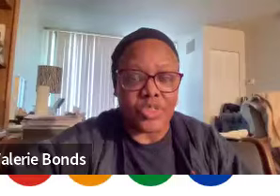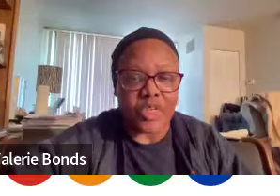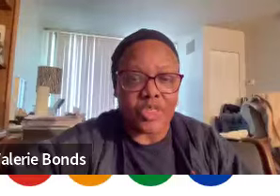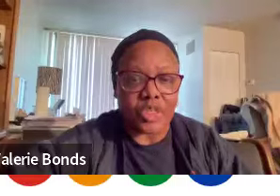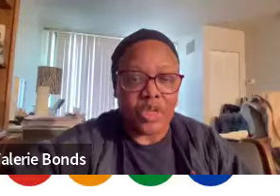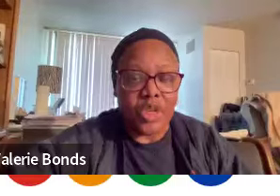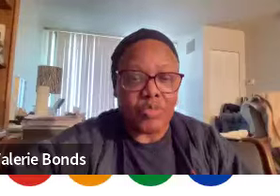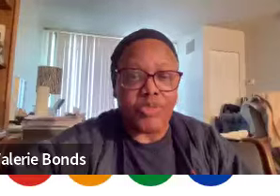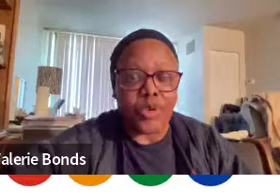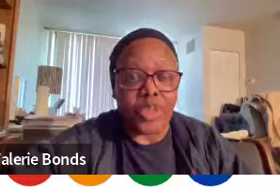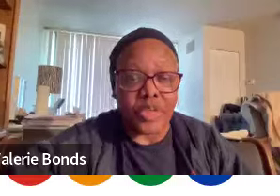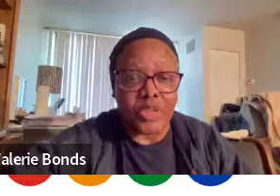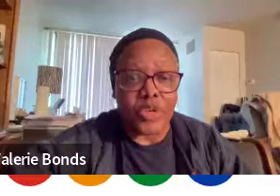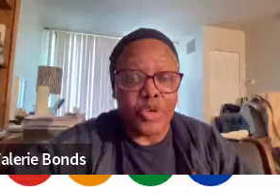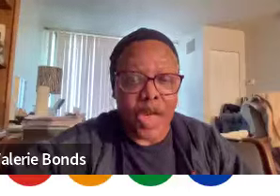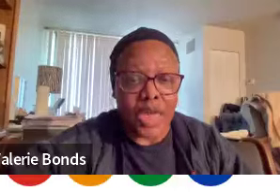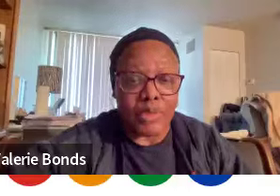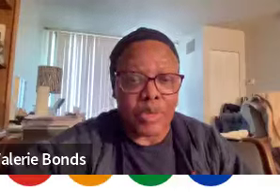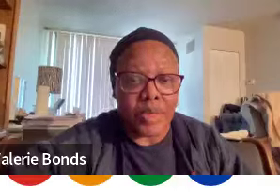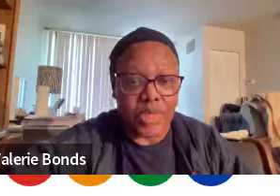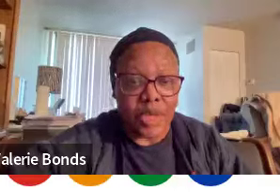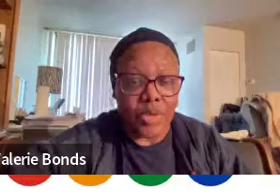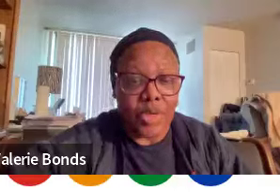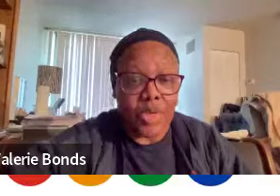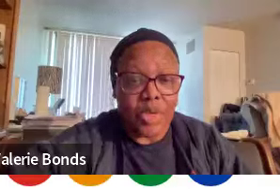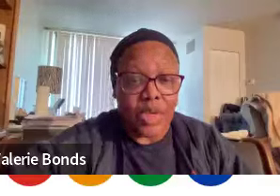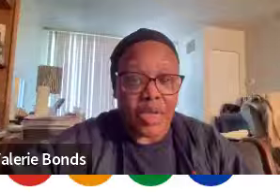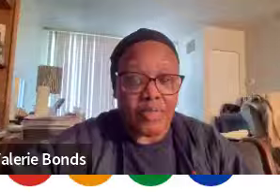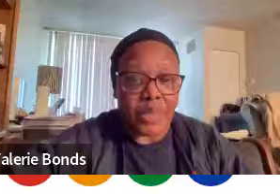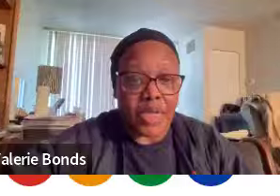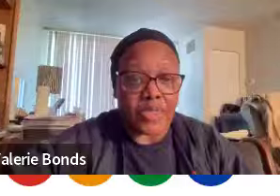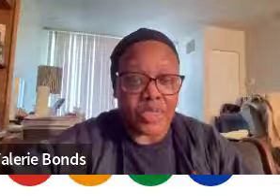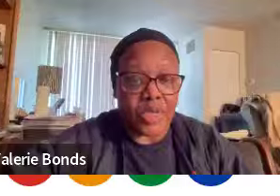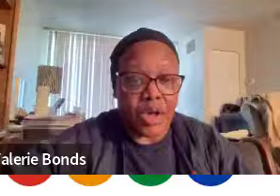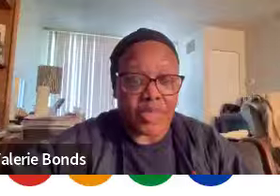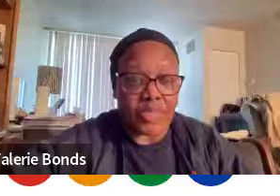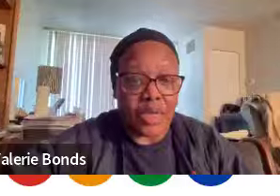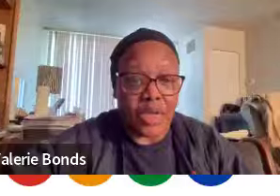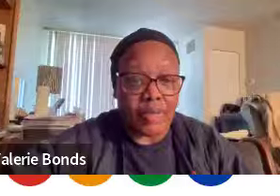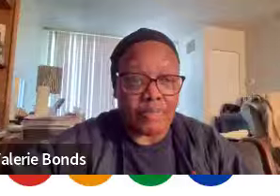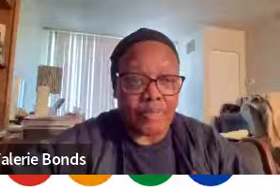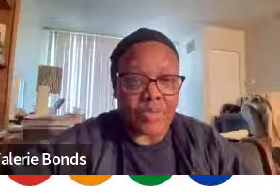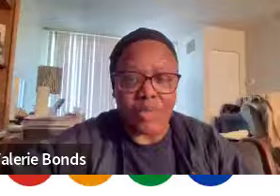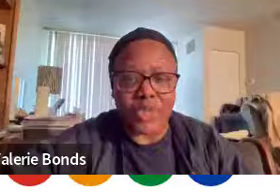ACTUALLY TESTED. TESTED IN REAL-LIFE SITUATIONS. JUST A SUGGESTION BEFORE THE NEW